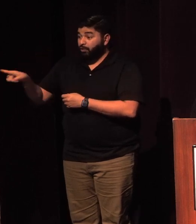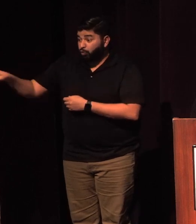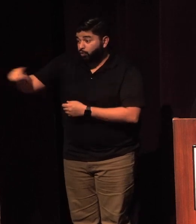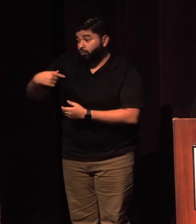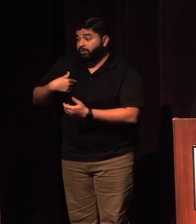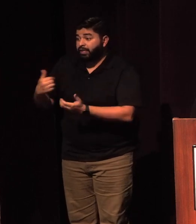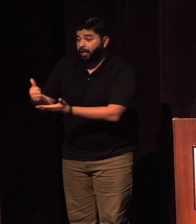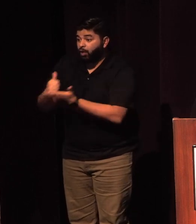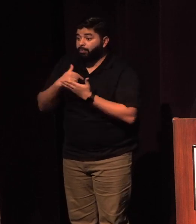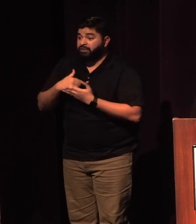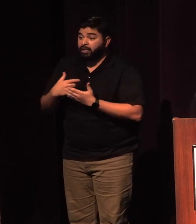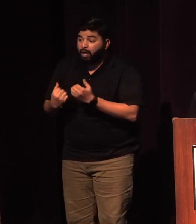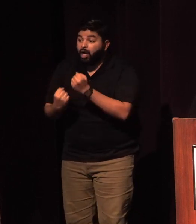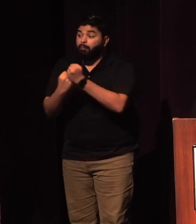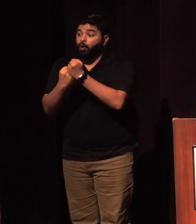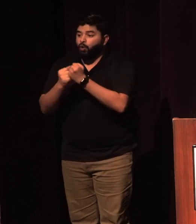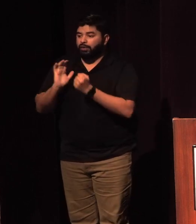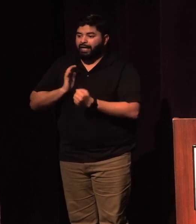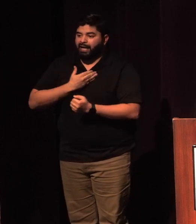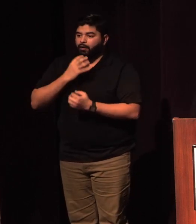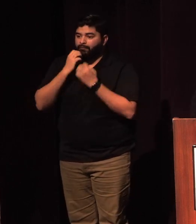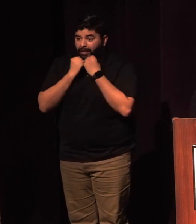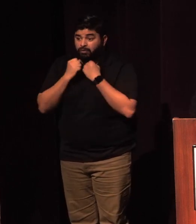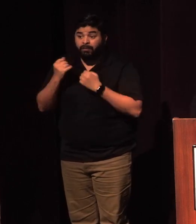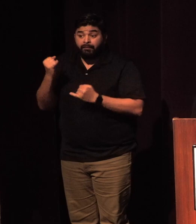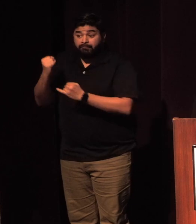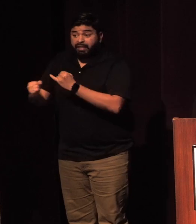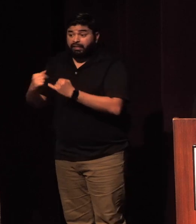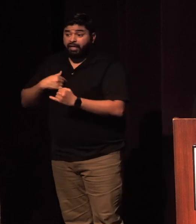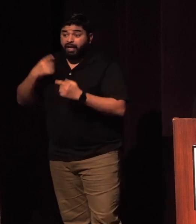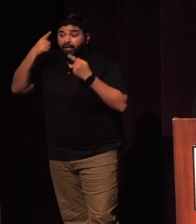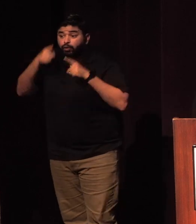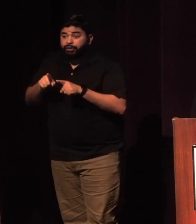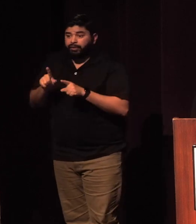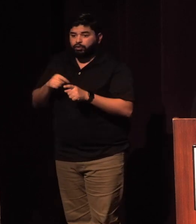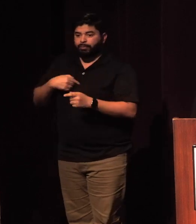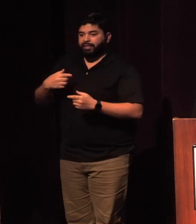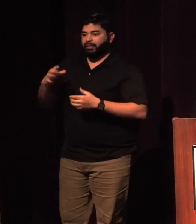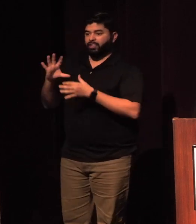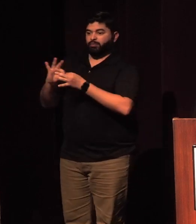Peter, Robert, Marcia, Dr. Goswami, and helping us to uphold these values, and the I agreed to be the